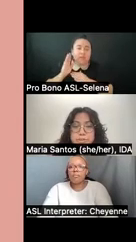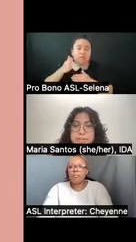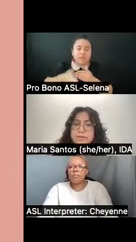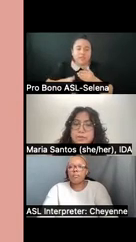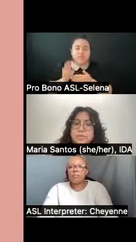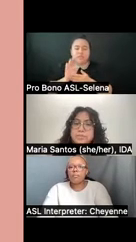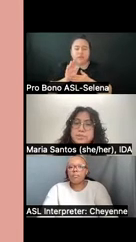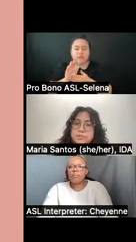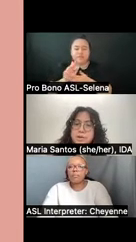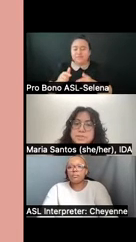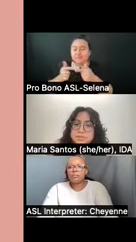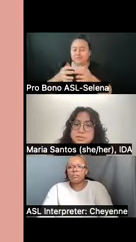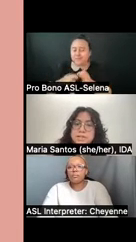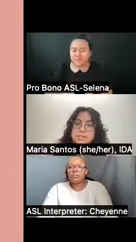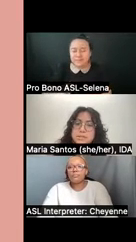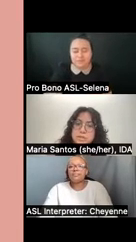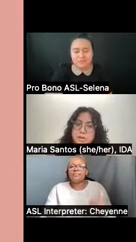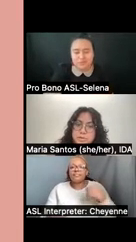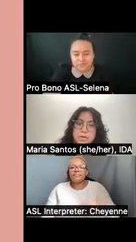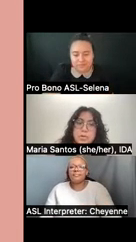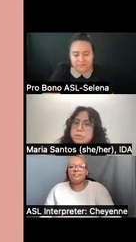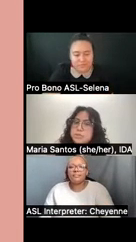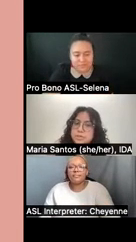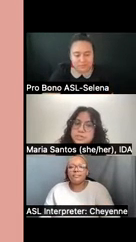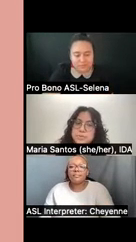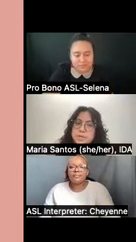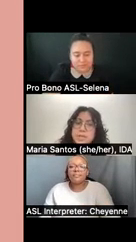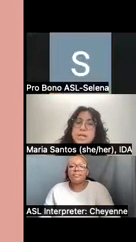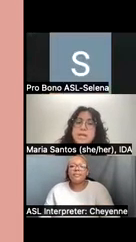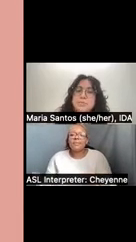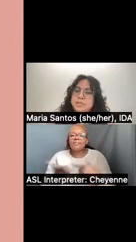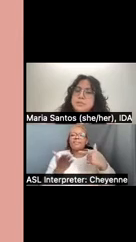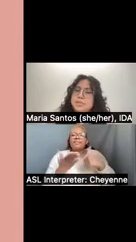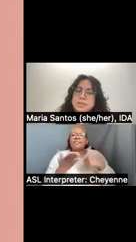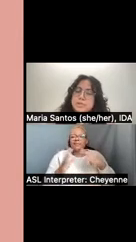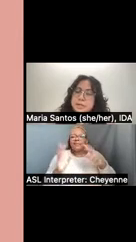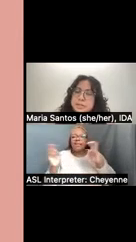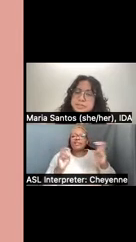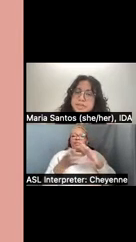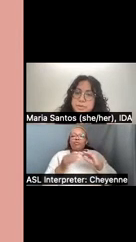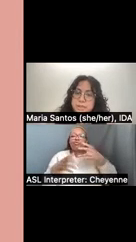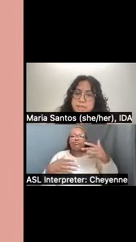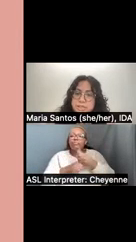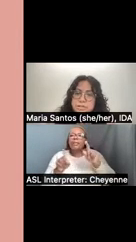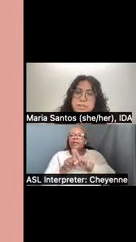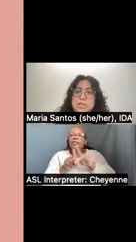Lastly, the artistic approach will be described in the story summary and possibly other areas of the application.